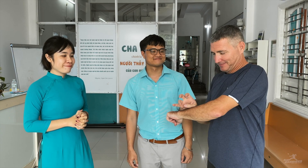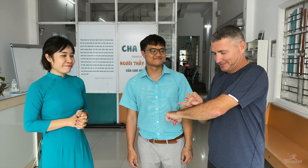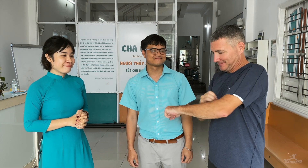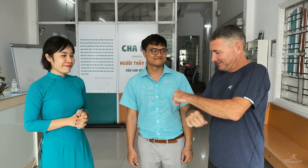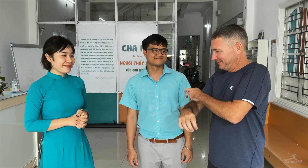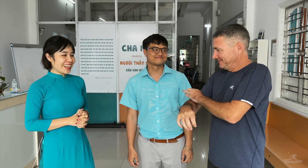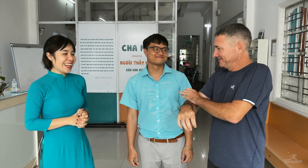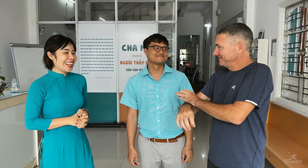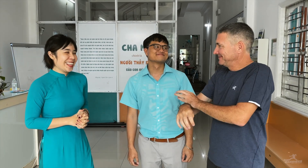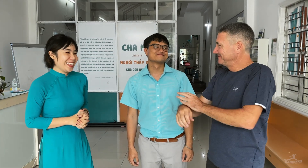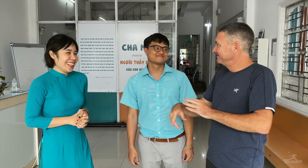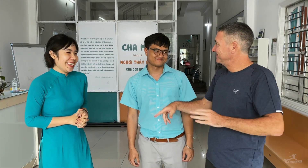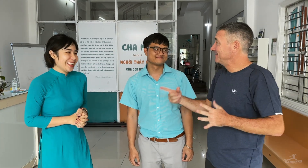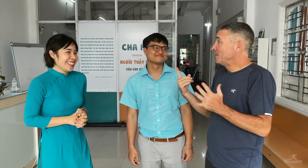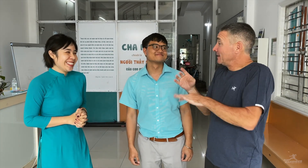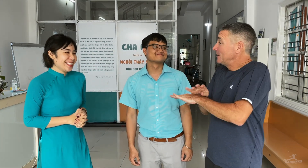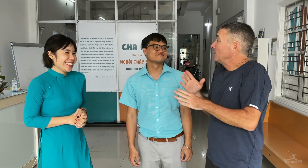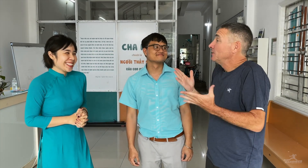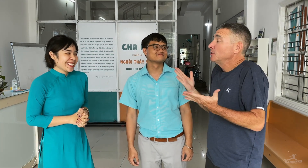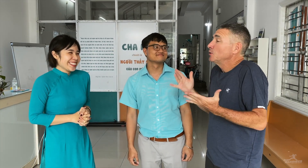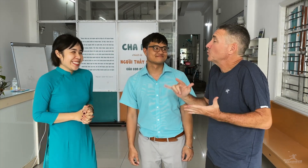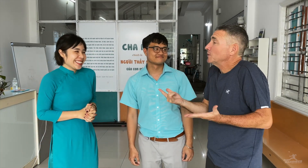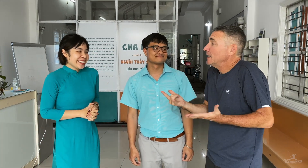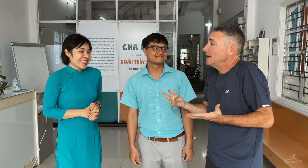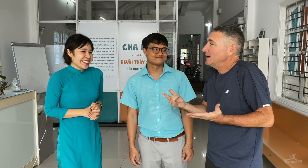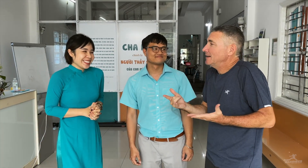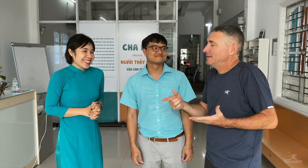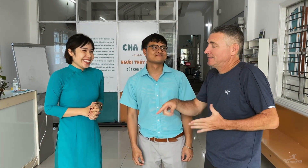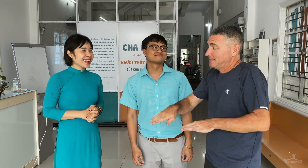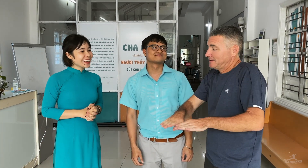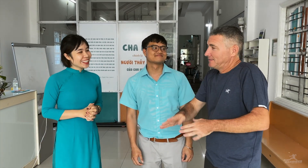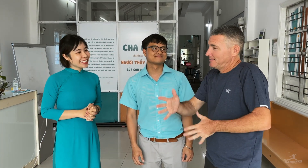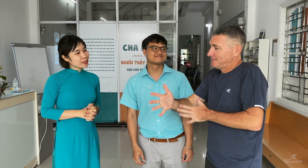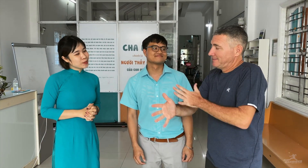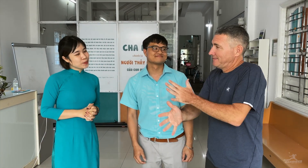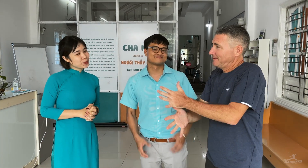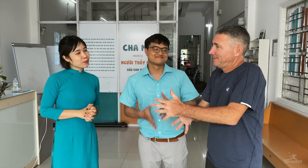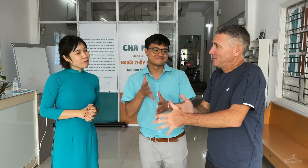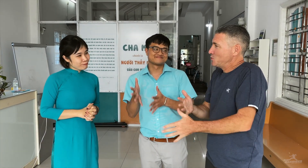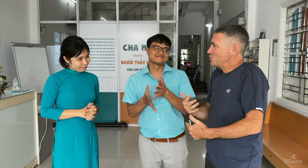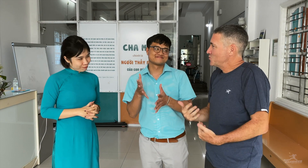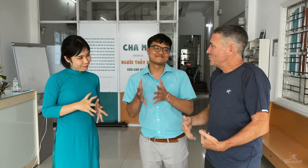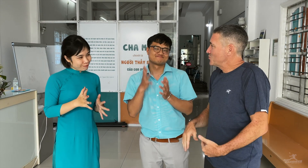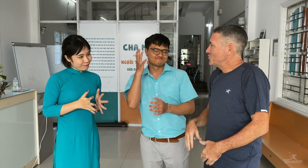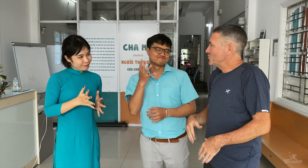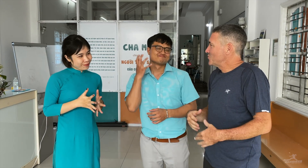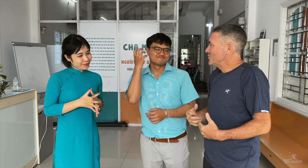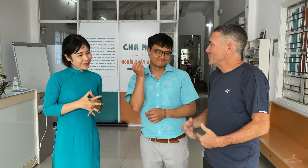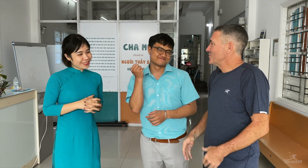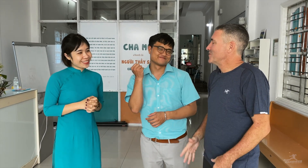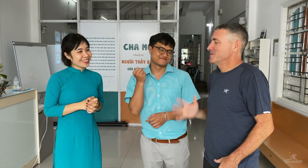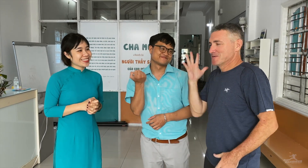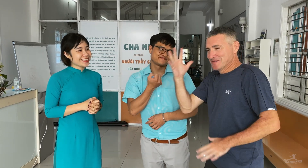This gives me goosebumps. Why? Because the children have full access to language and have sign language.